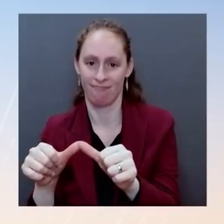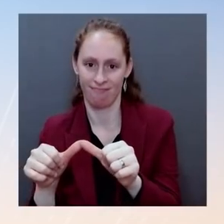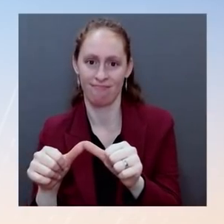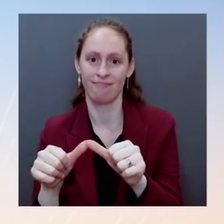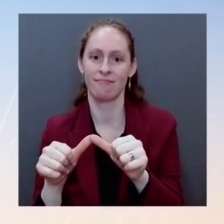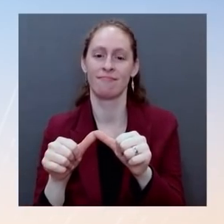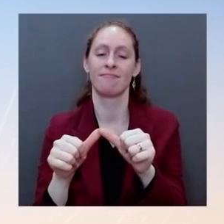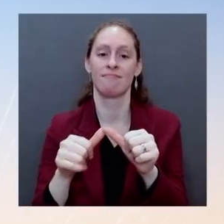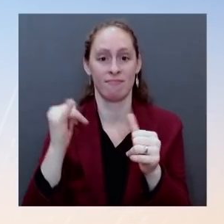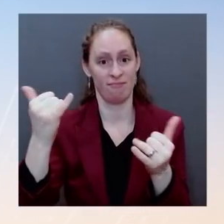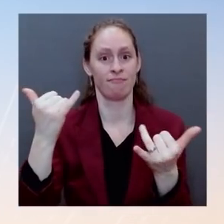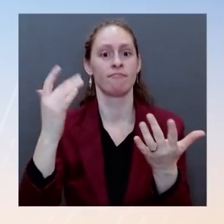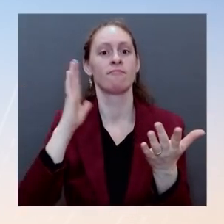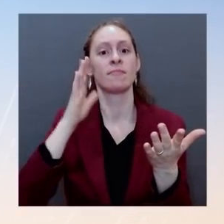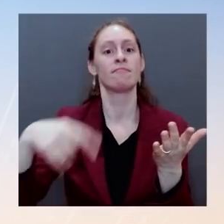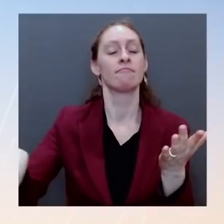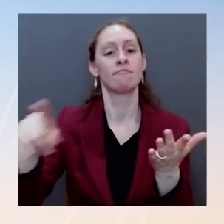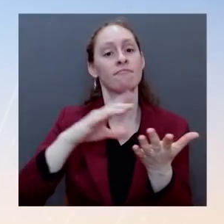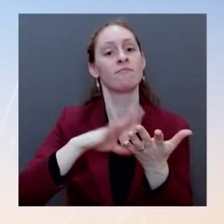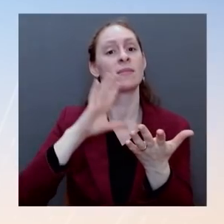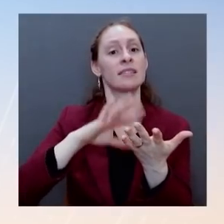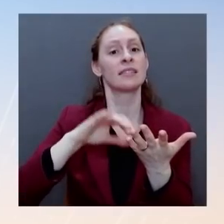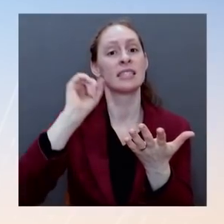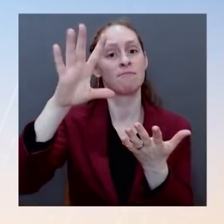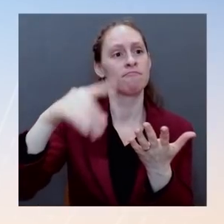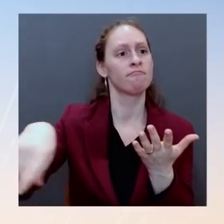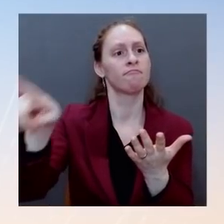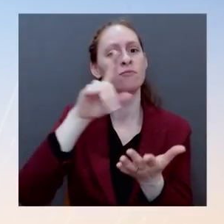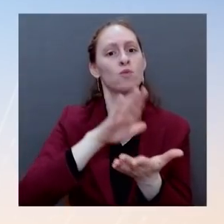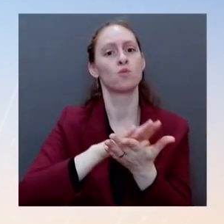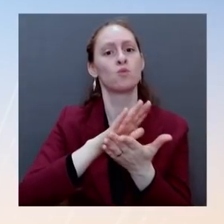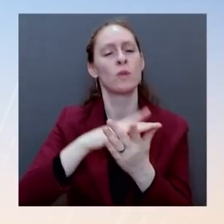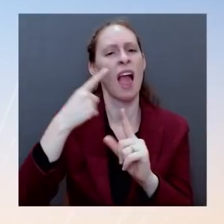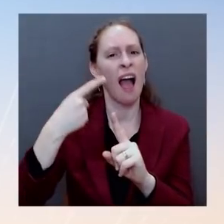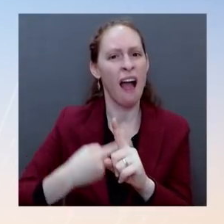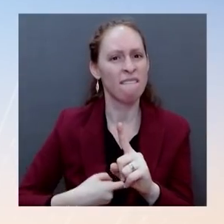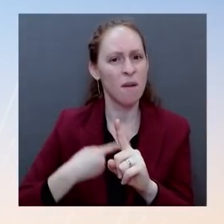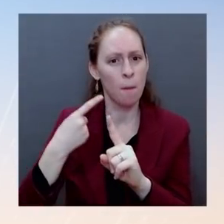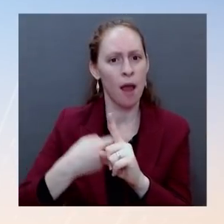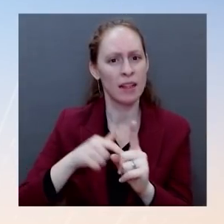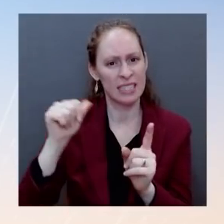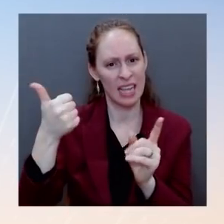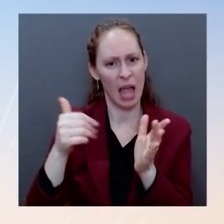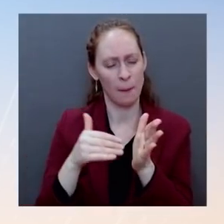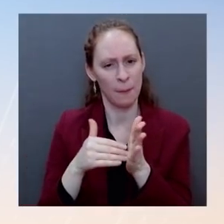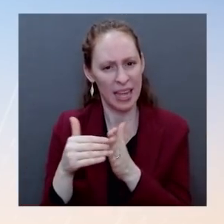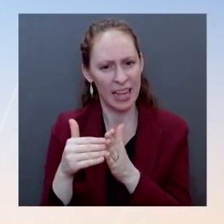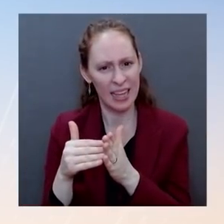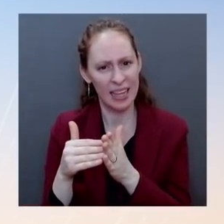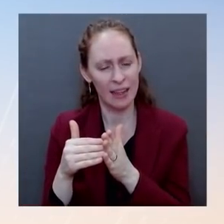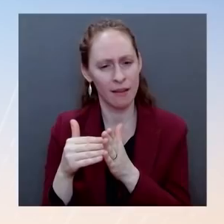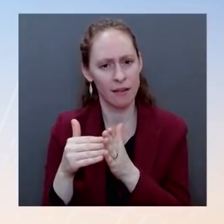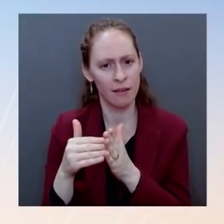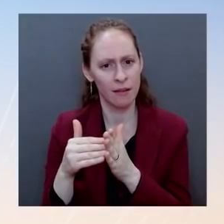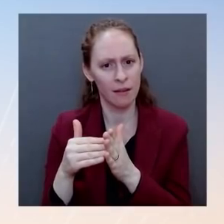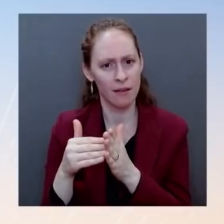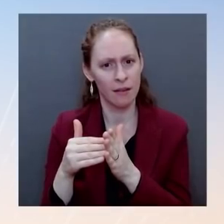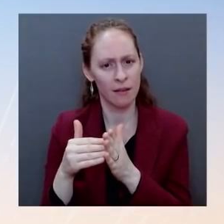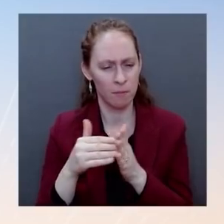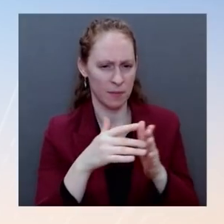Did schools use that? Is that money gone and that's why there's now a need for these additional tests to be sent out directly? Ms. Psaki: Well, the funding and money